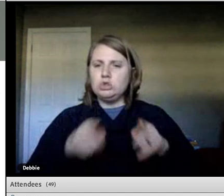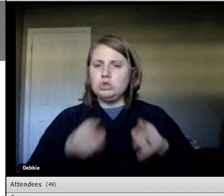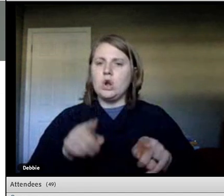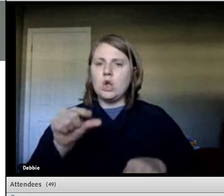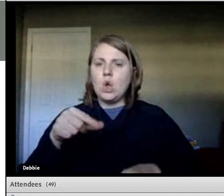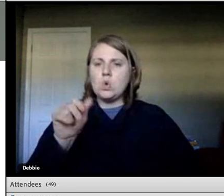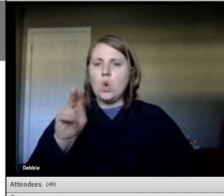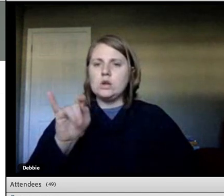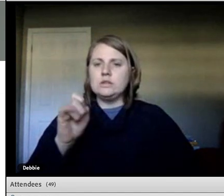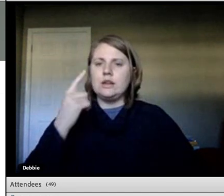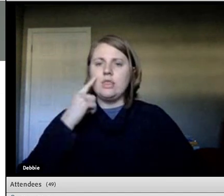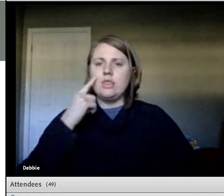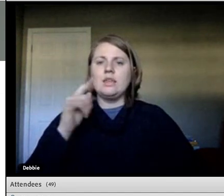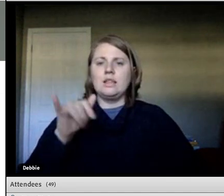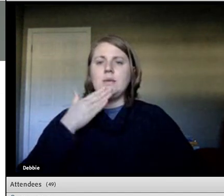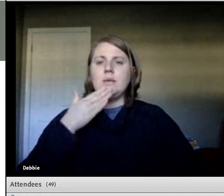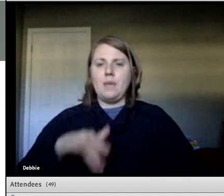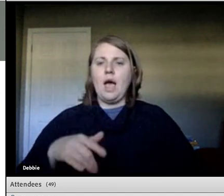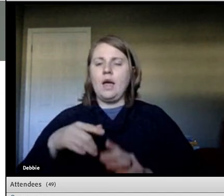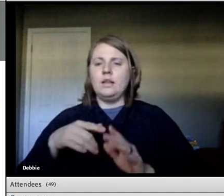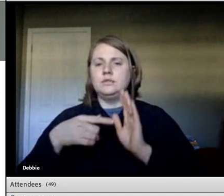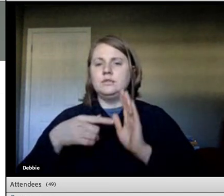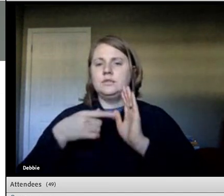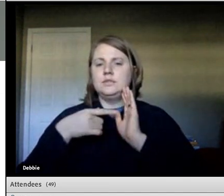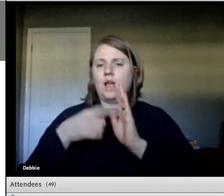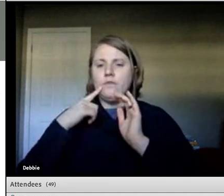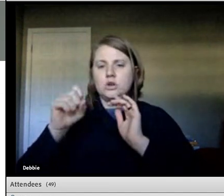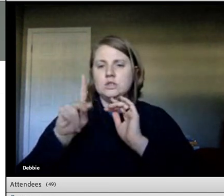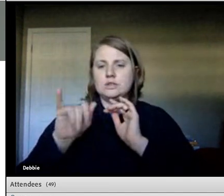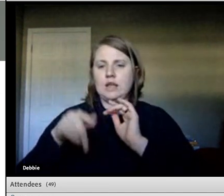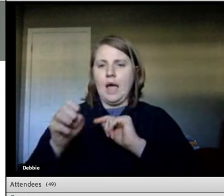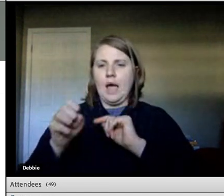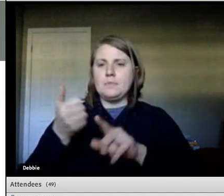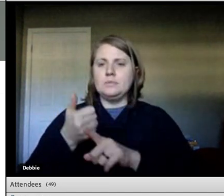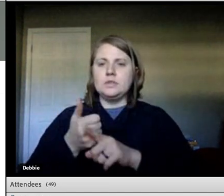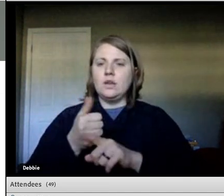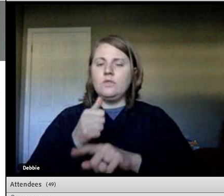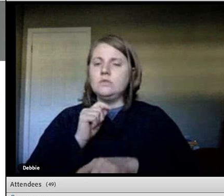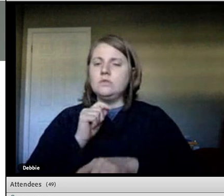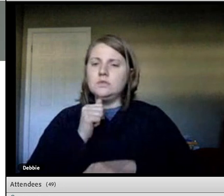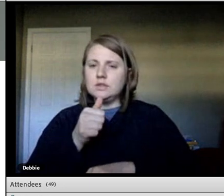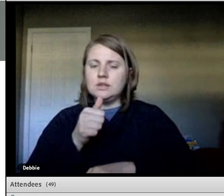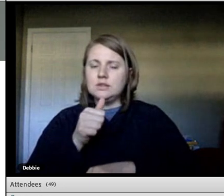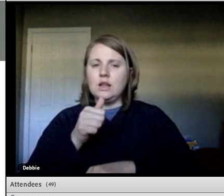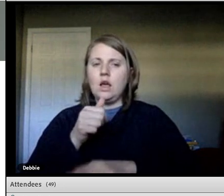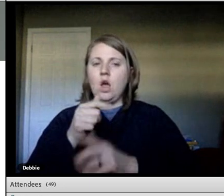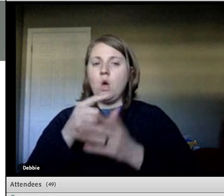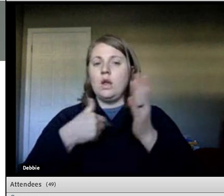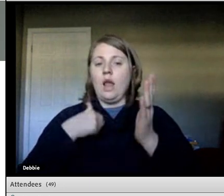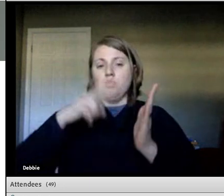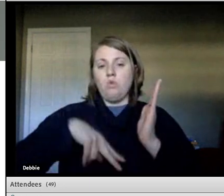They really did not -- What I read is, Microsoft has focused so much on Microsoft Teams